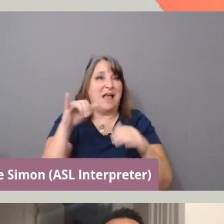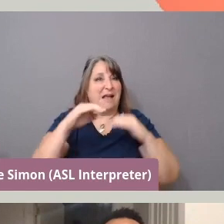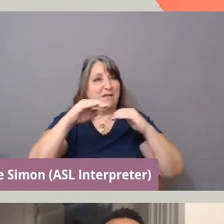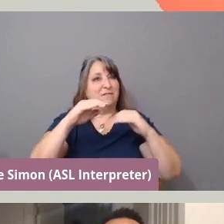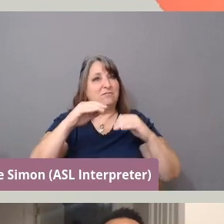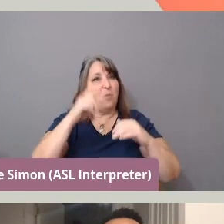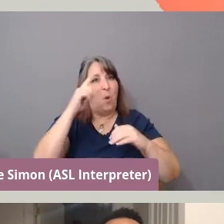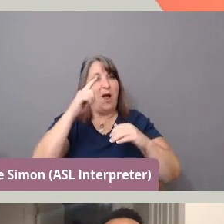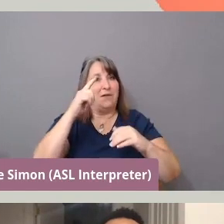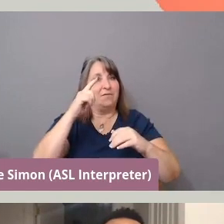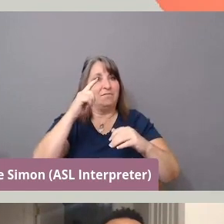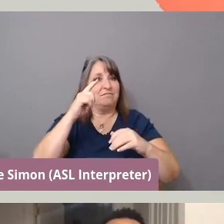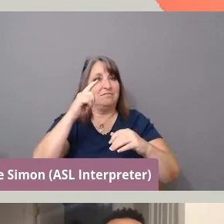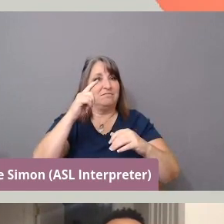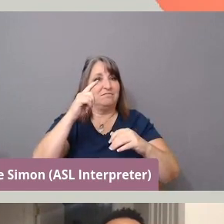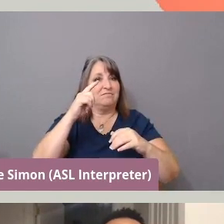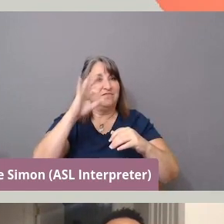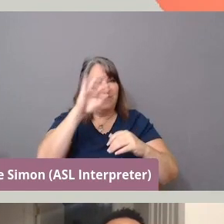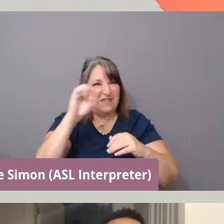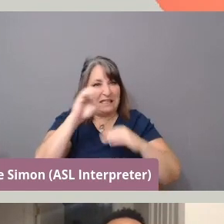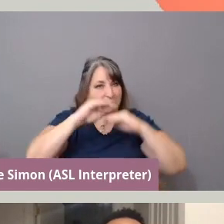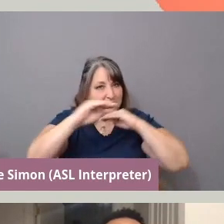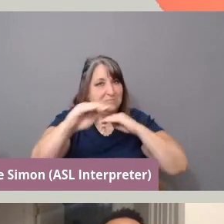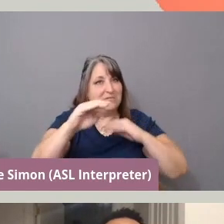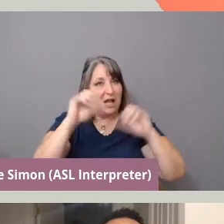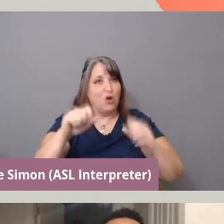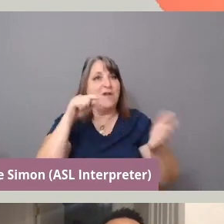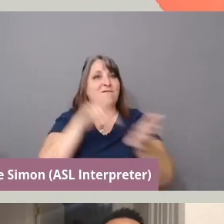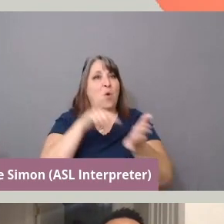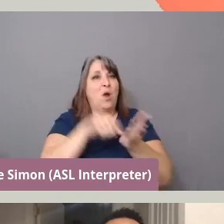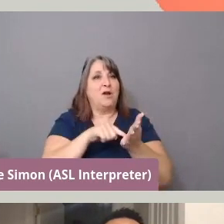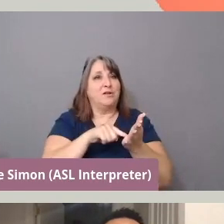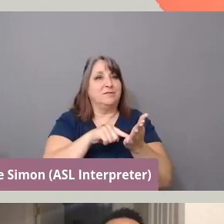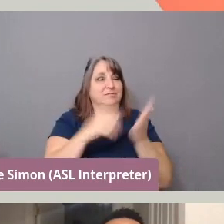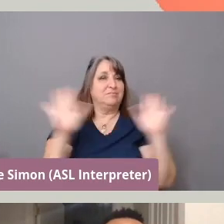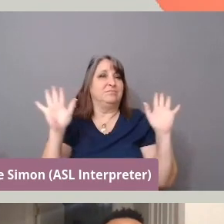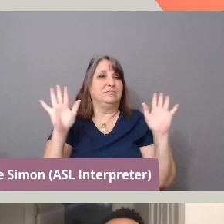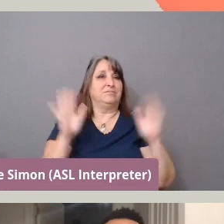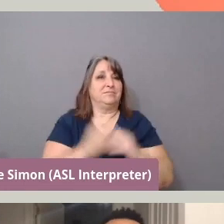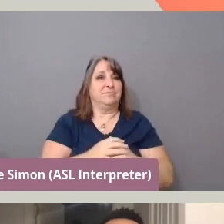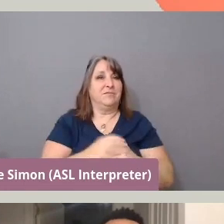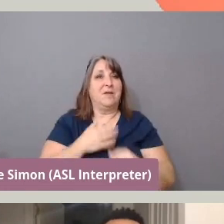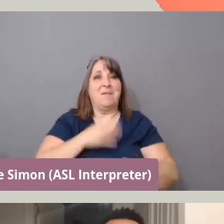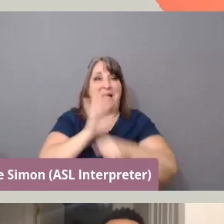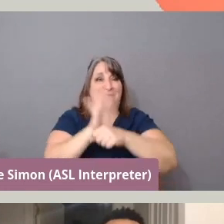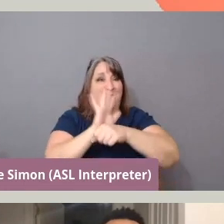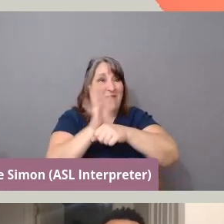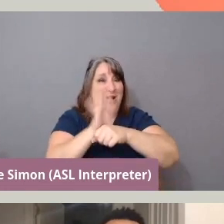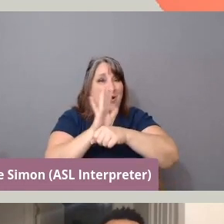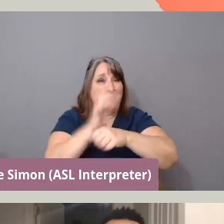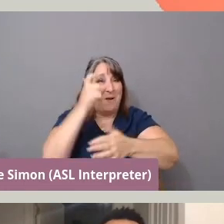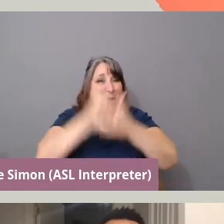And it was what I could afford. And my film was under $300,000 documentary.